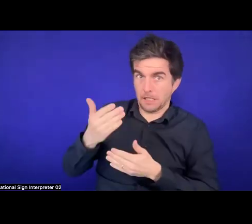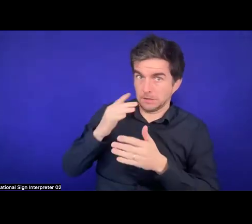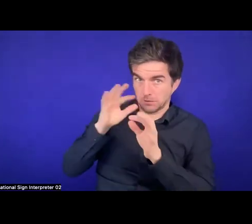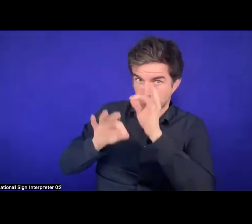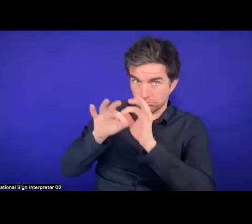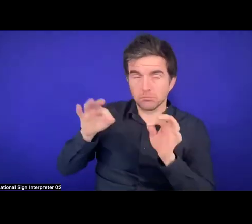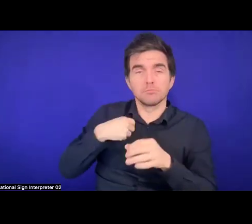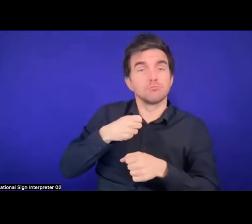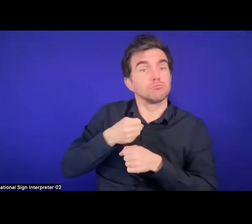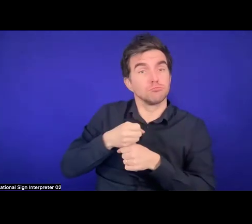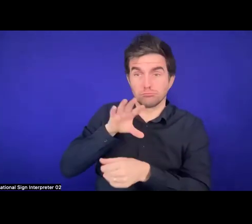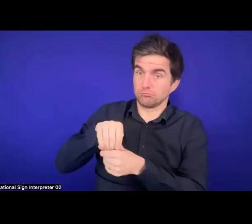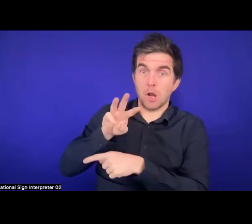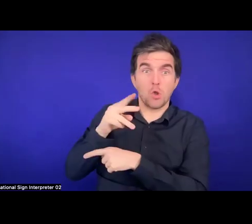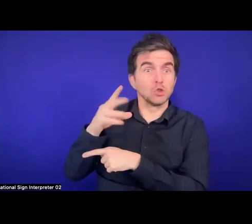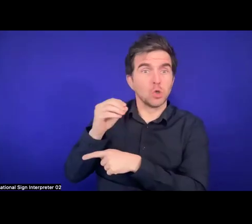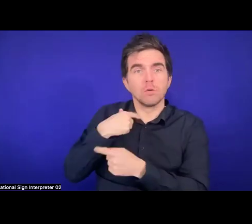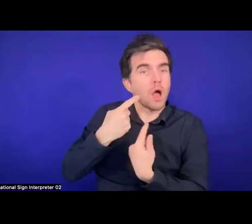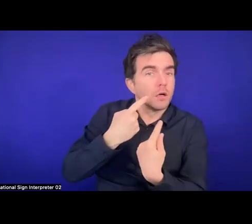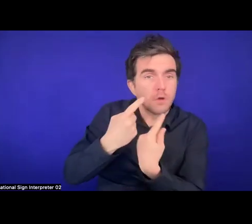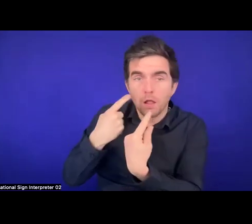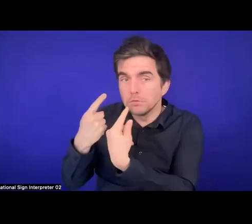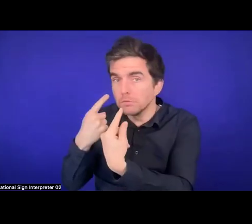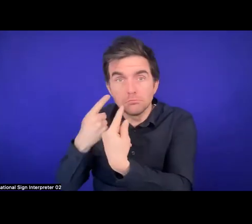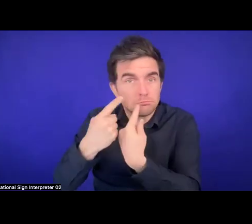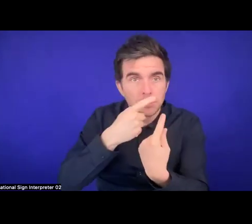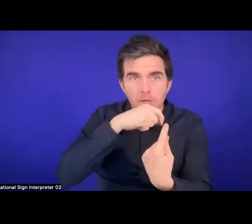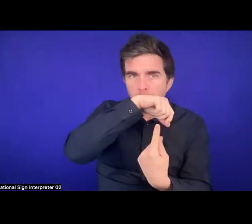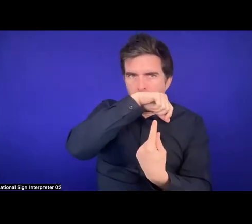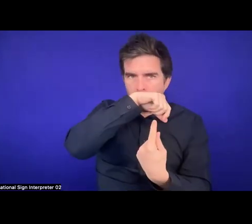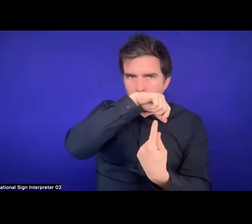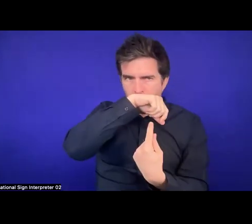collaboration centre and what interests me quite a lot is disability measurement and